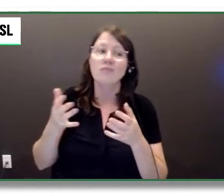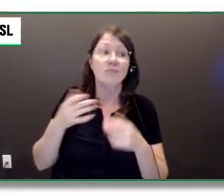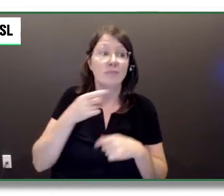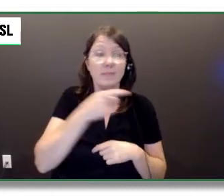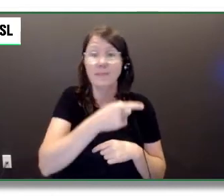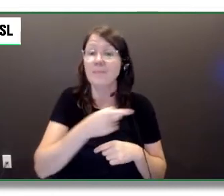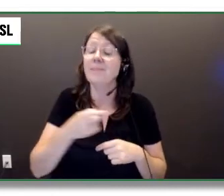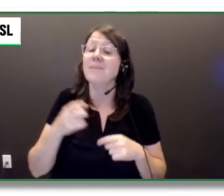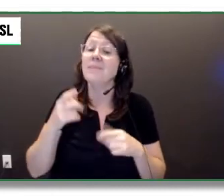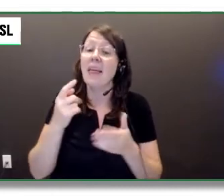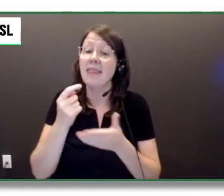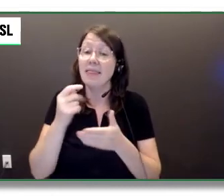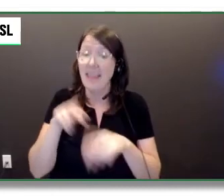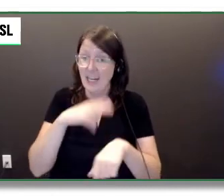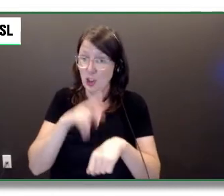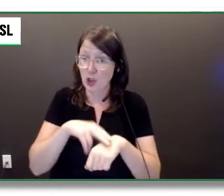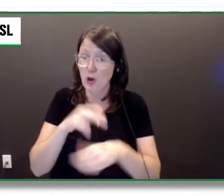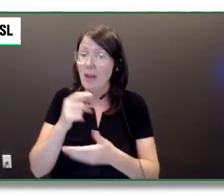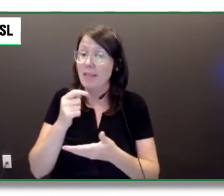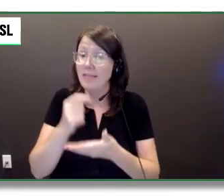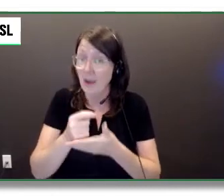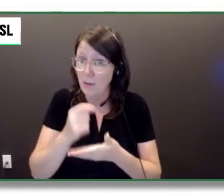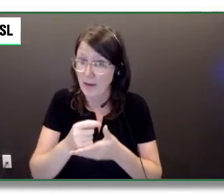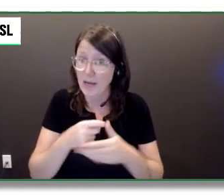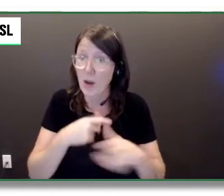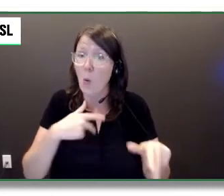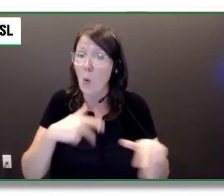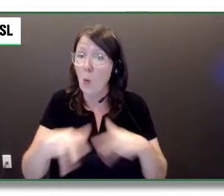this example they're done by guides who are certified by the association for